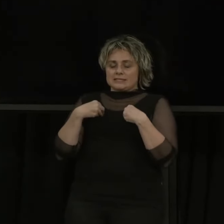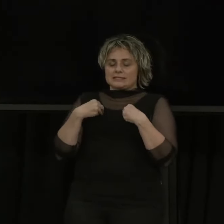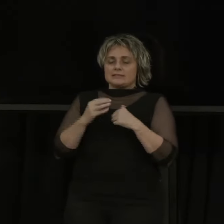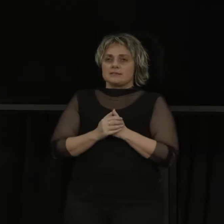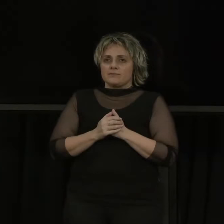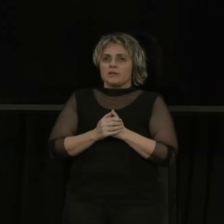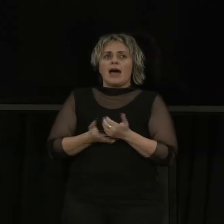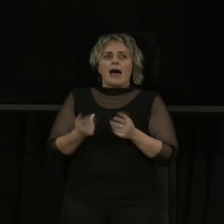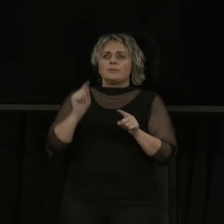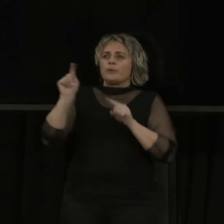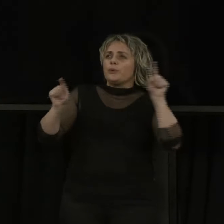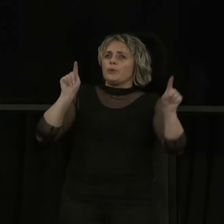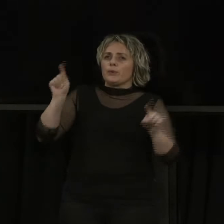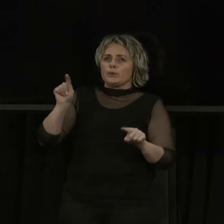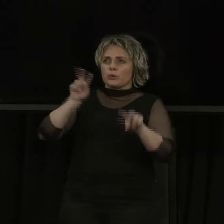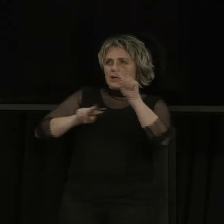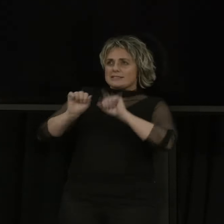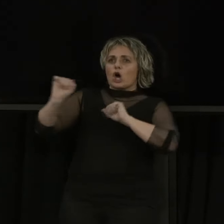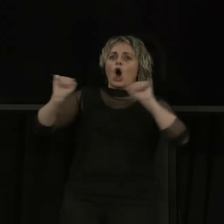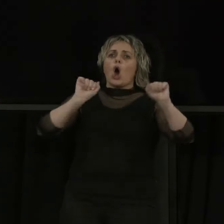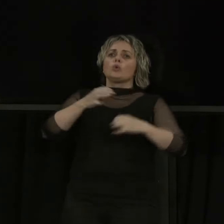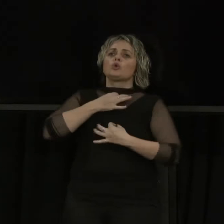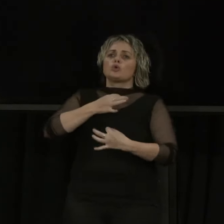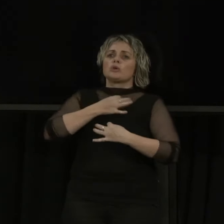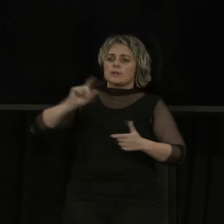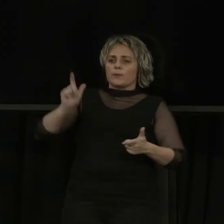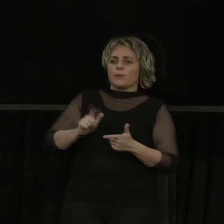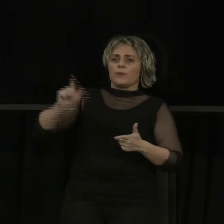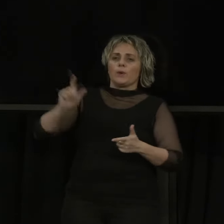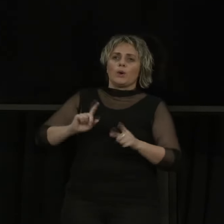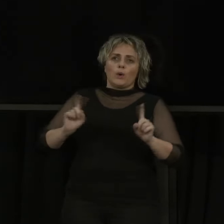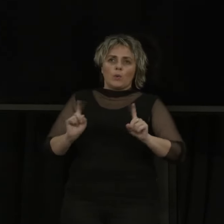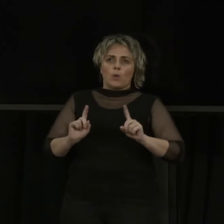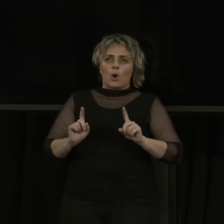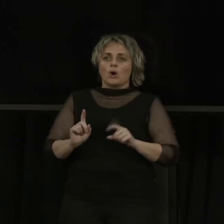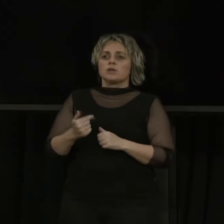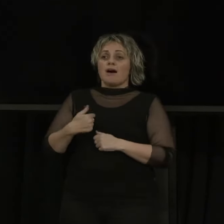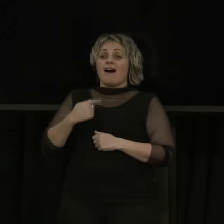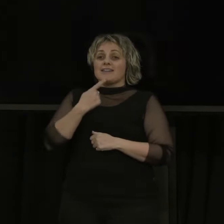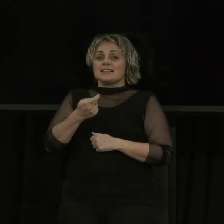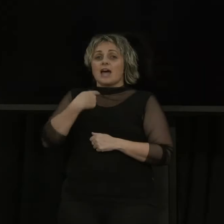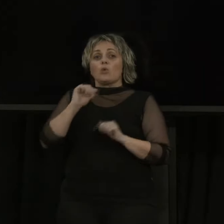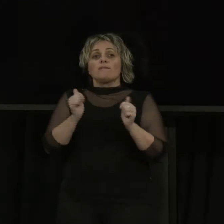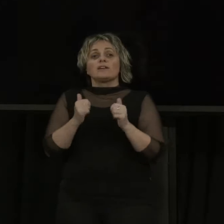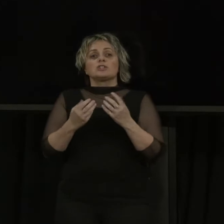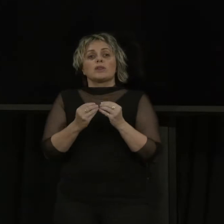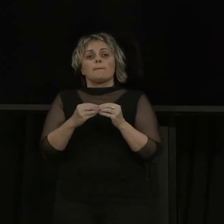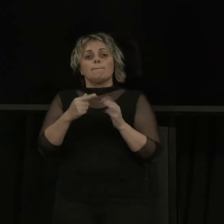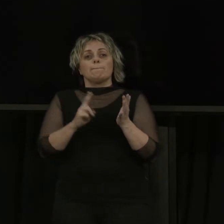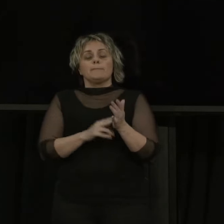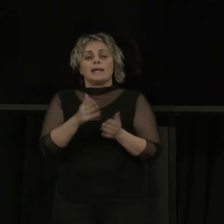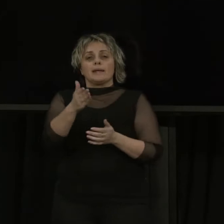customers are being asked to do that through a New Zealand. And we can see where they are working through that themselves